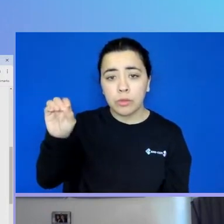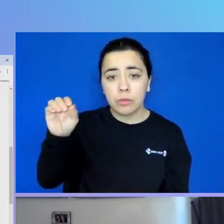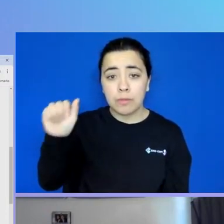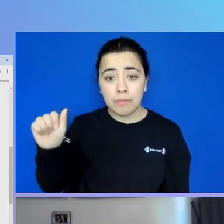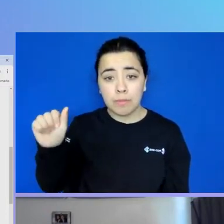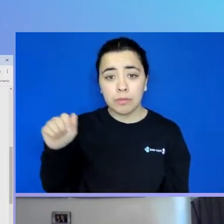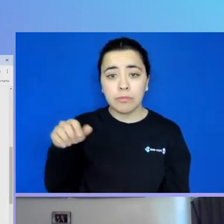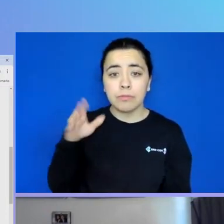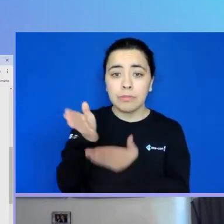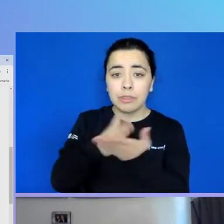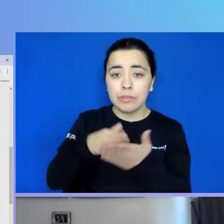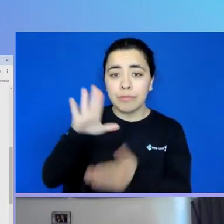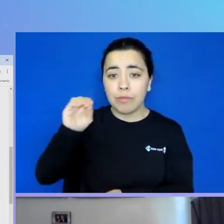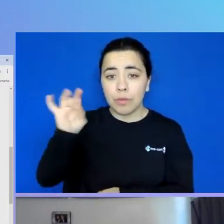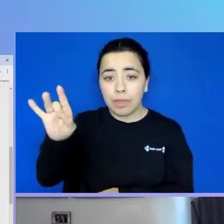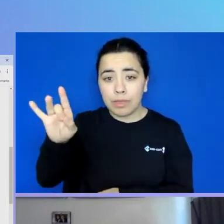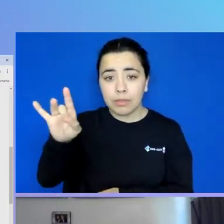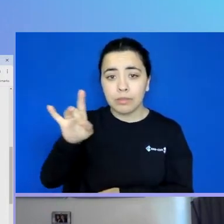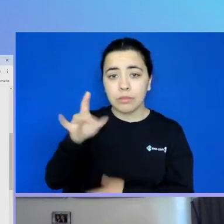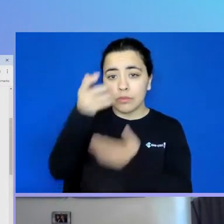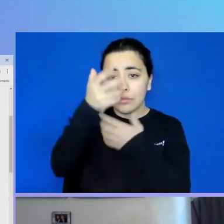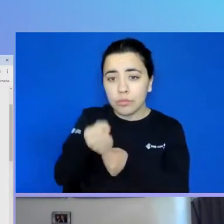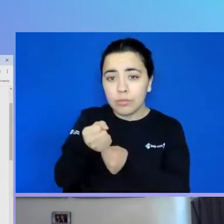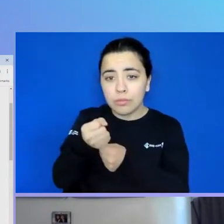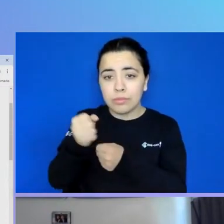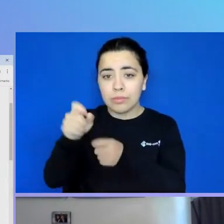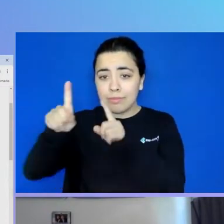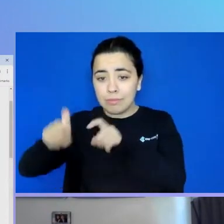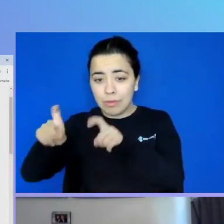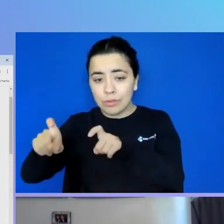basically everywhere. And it gives me much more detail,